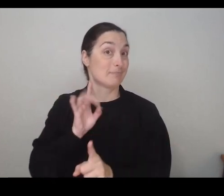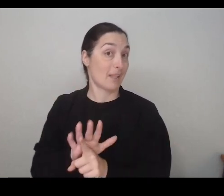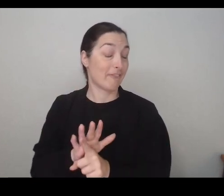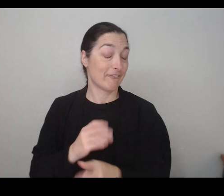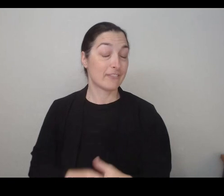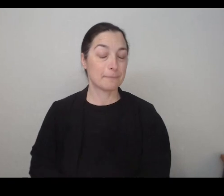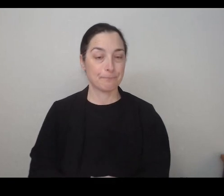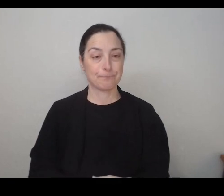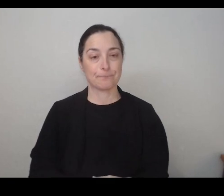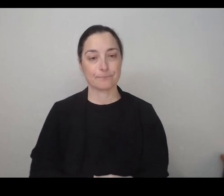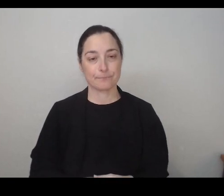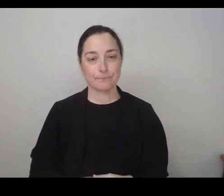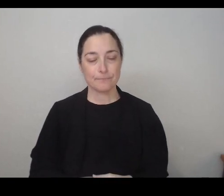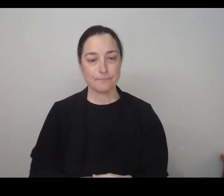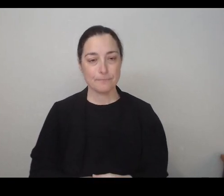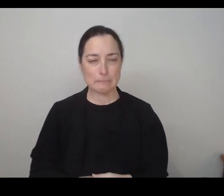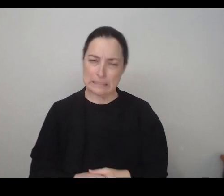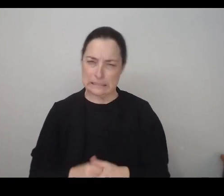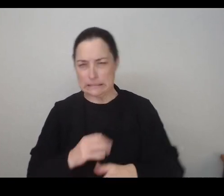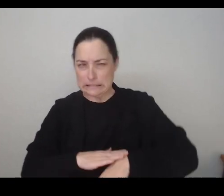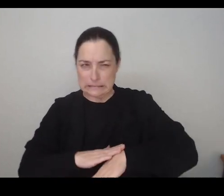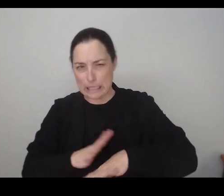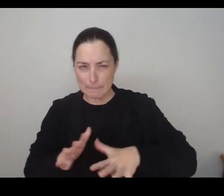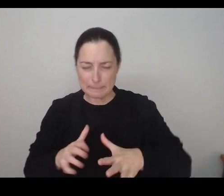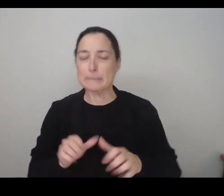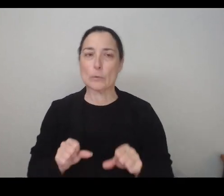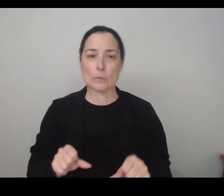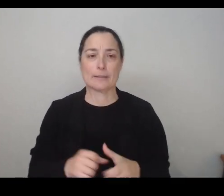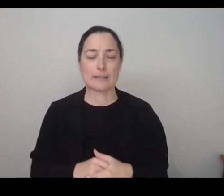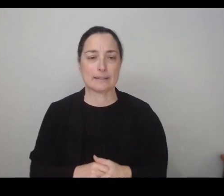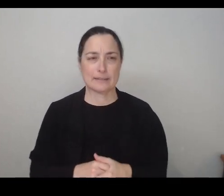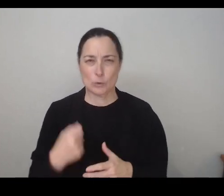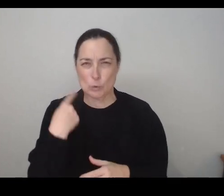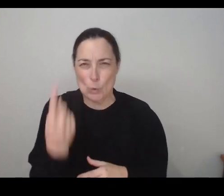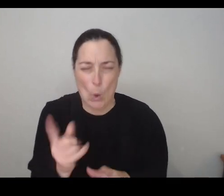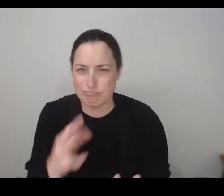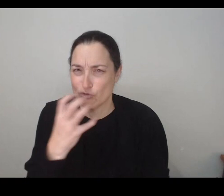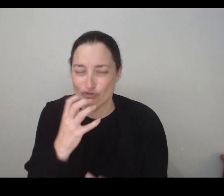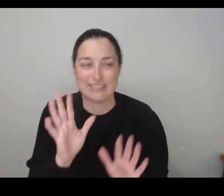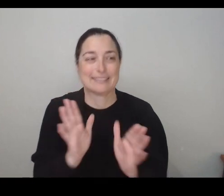I will... Yes, too long. I'm sorry. But just few things